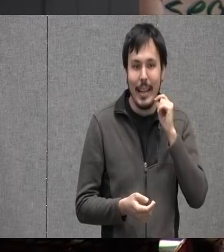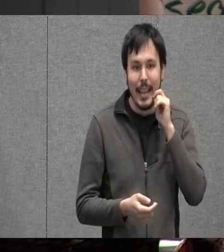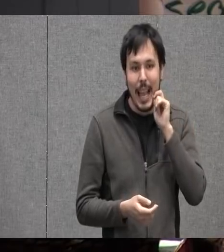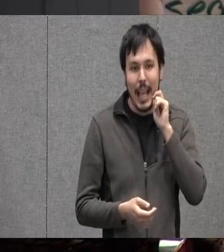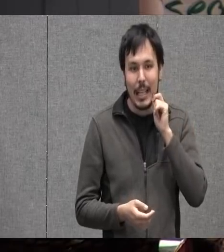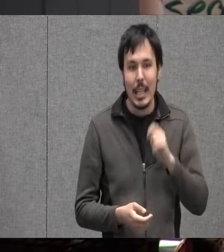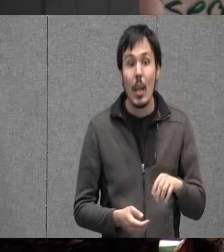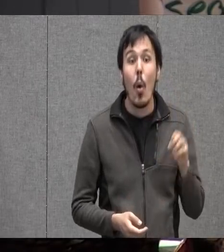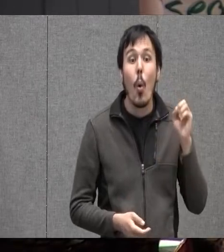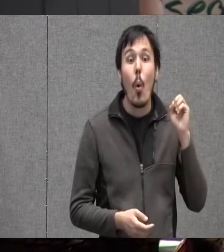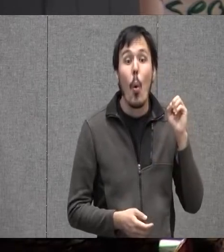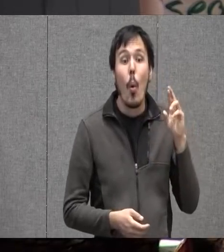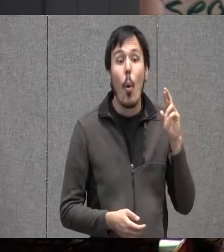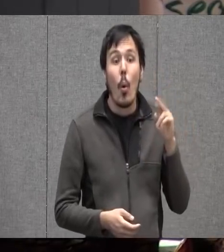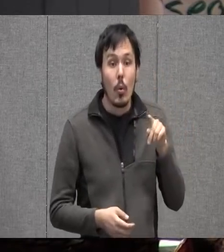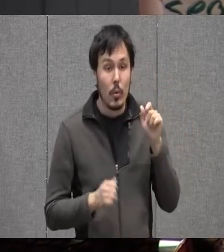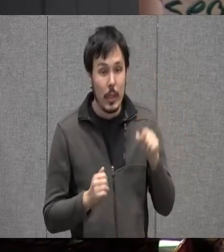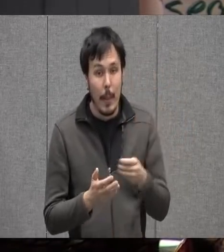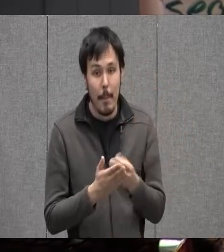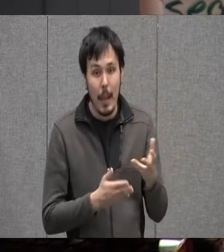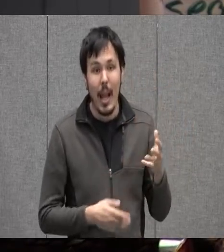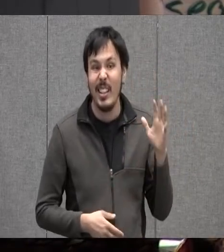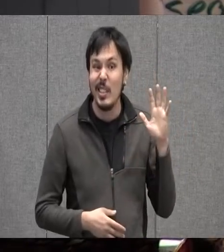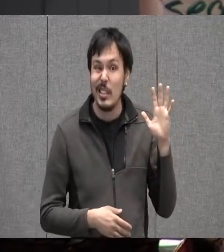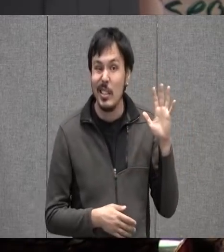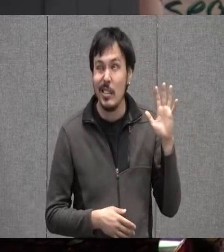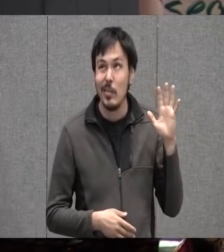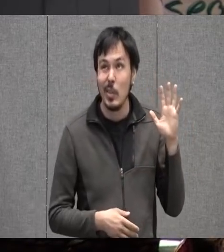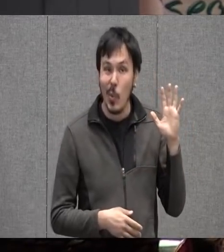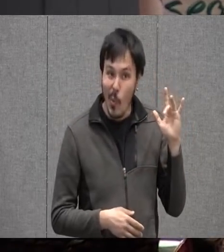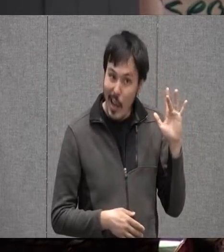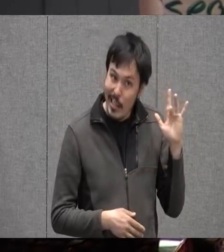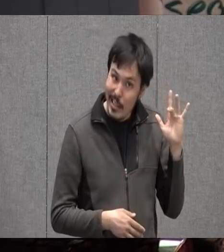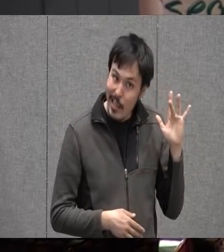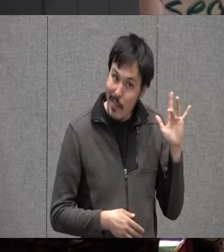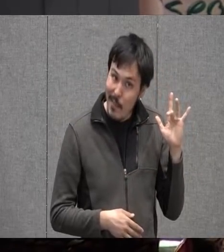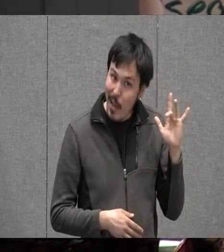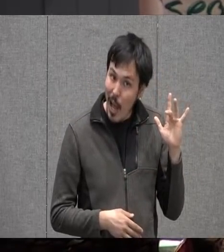"Or you could buy 25 cent balloons,